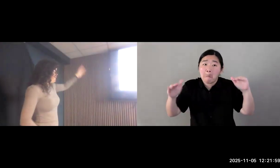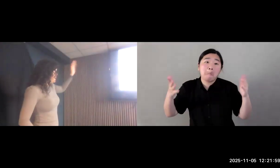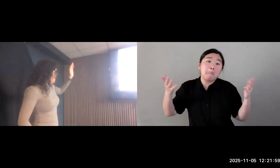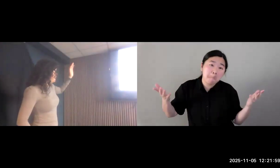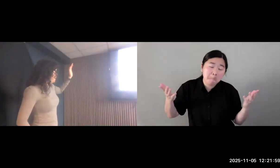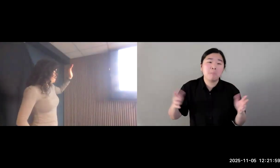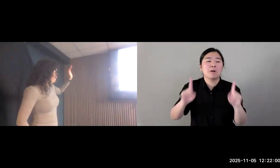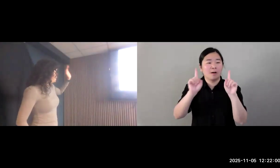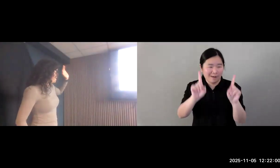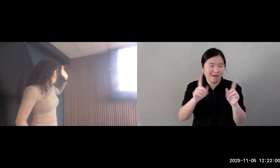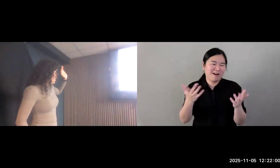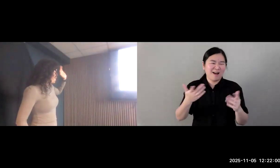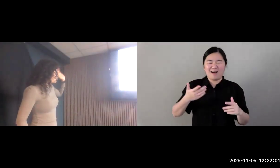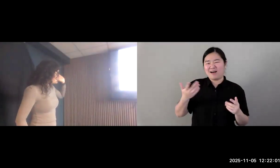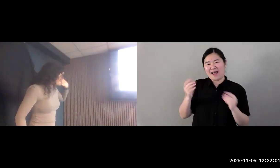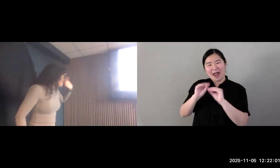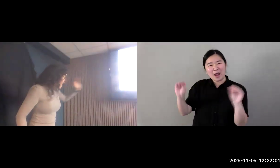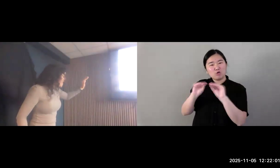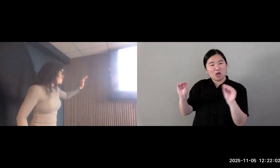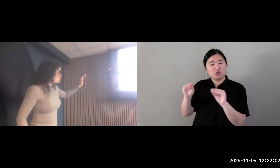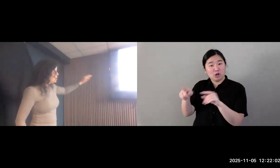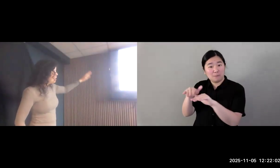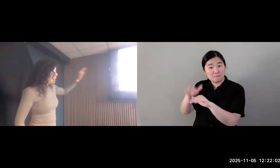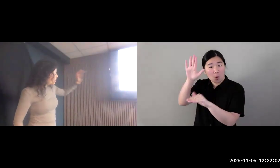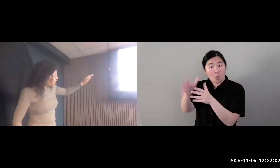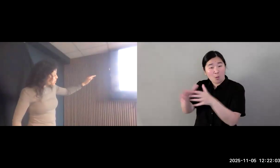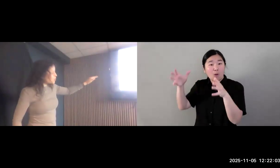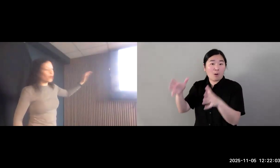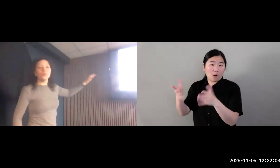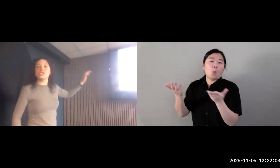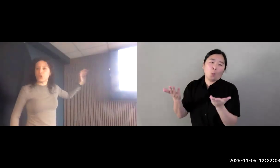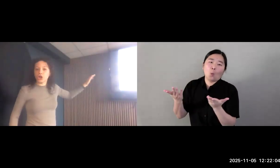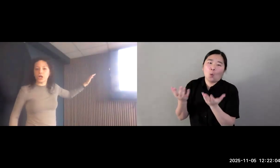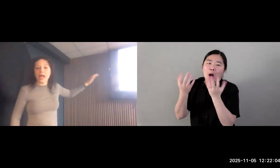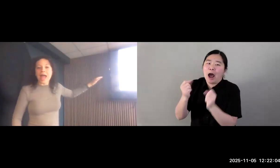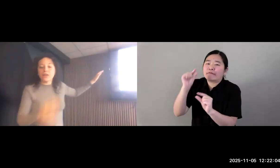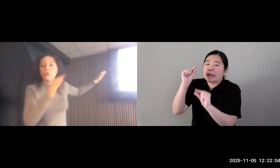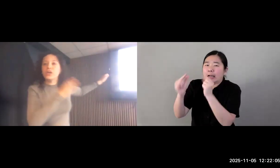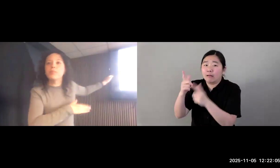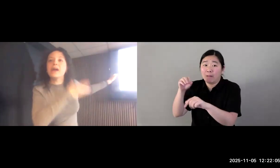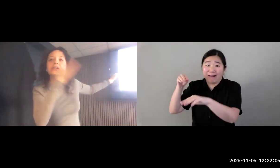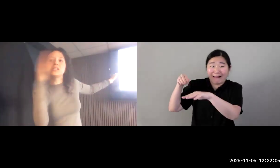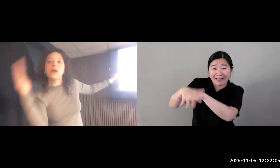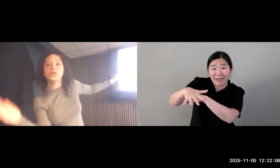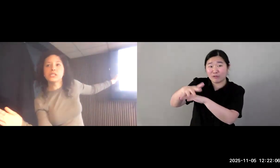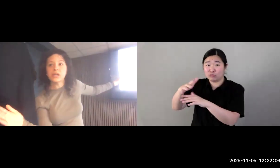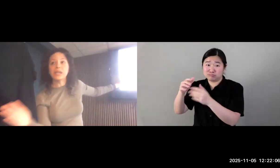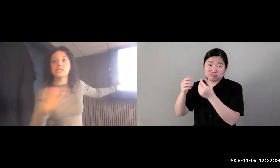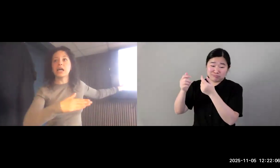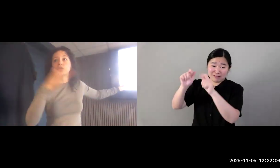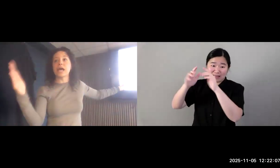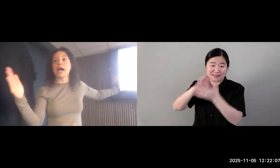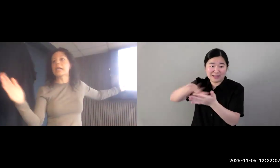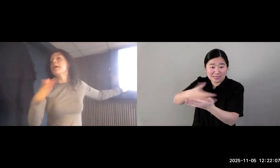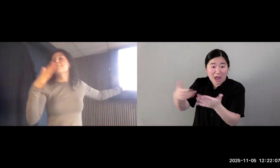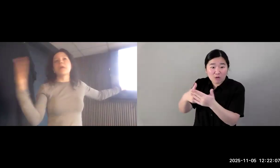But then, if you look at constructed action, it costs you almost third, and if we compare it to other studies that looked at